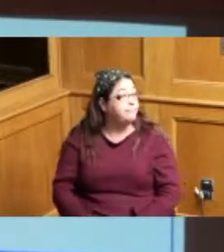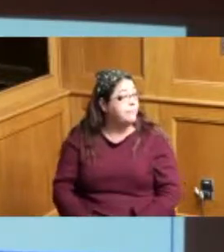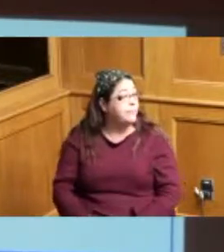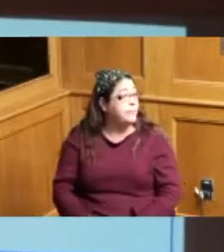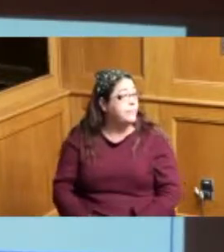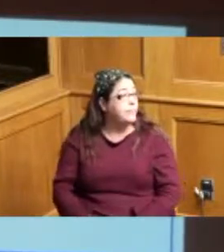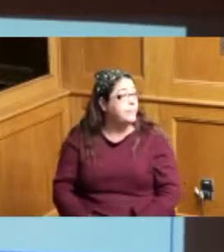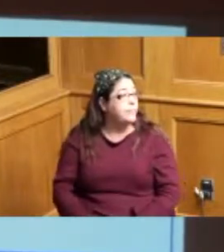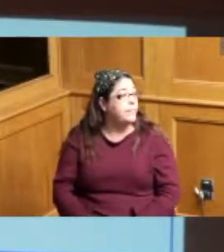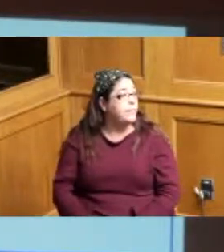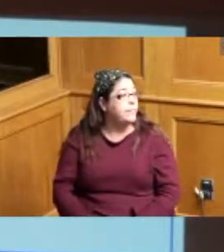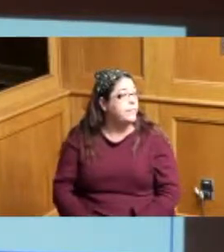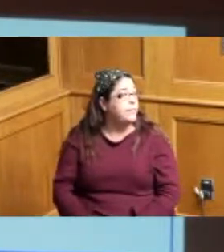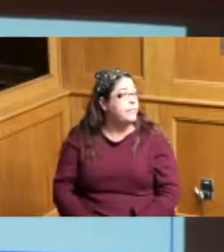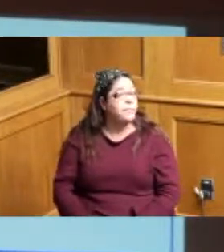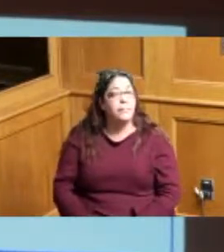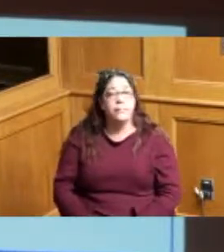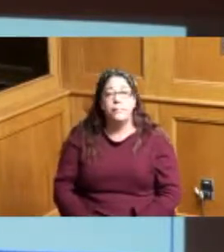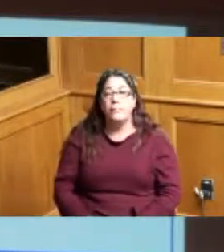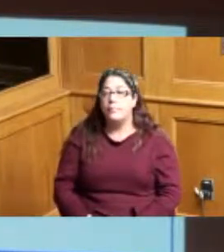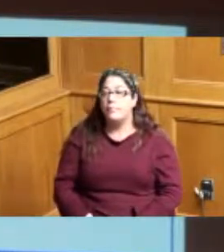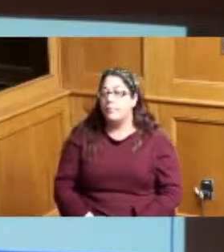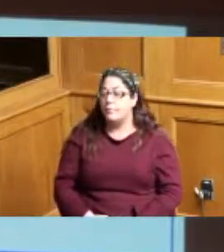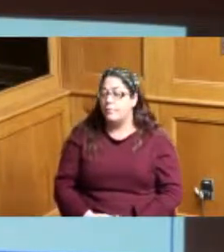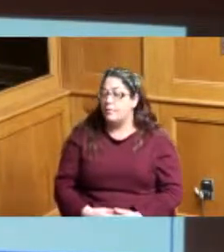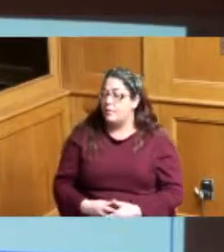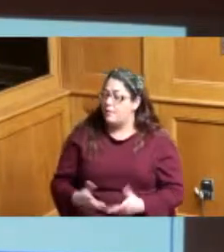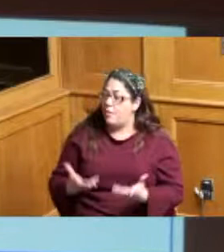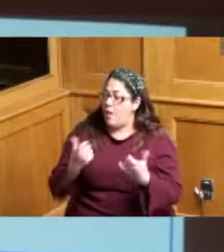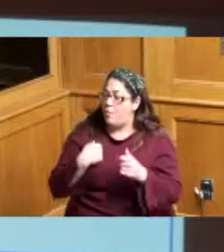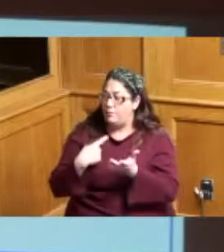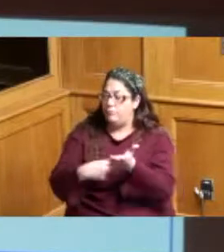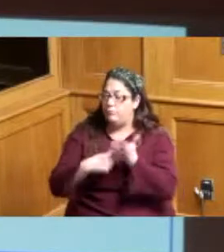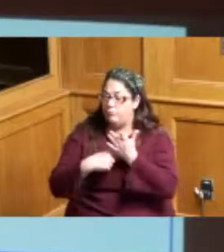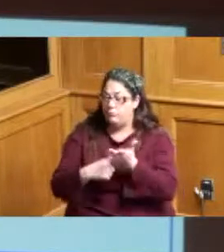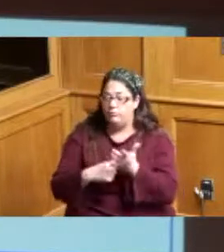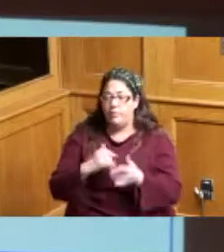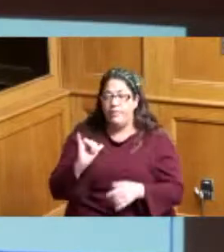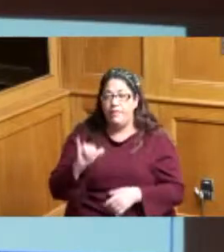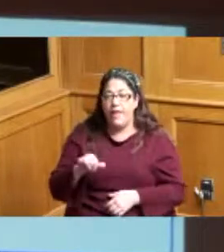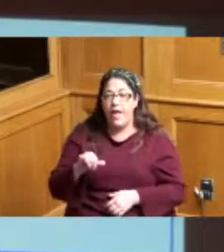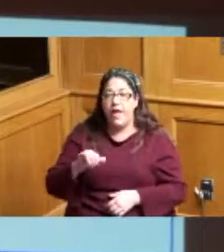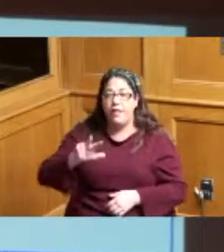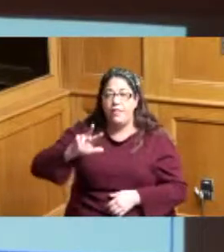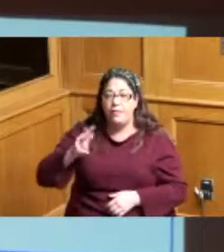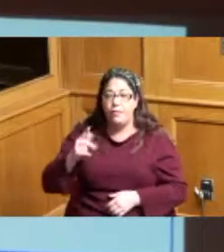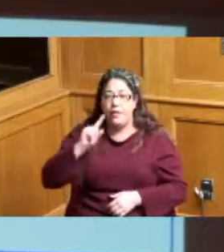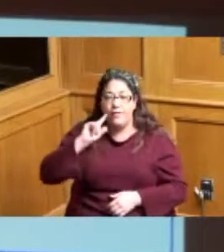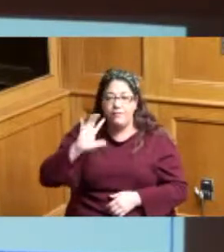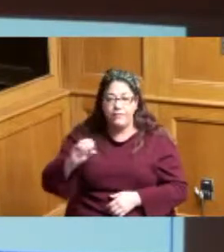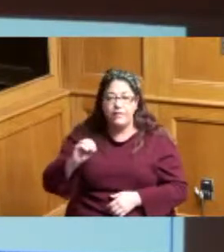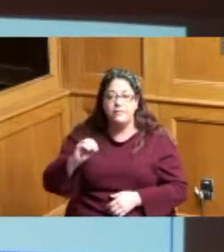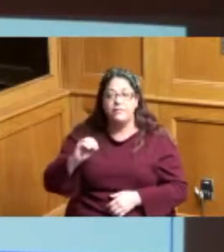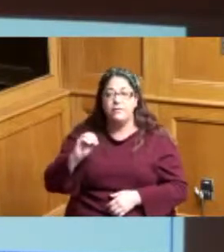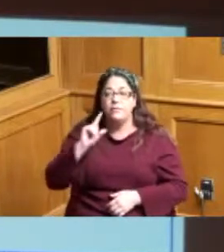so then we want to really talk then using that rate the 3.50 per 500 square feet as a basis